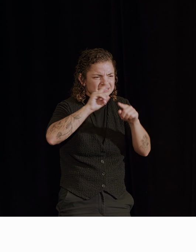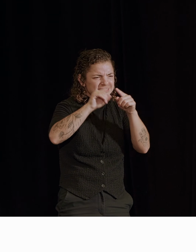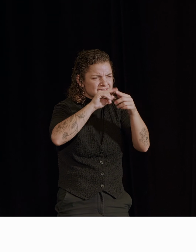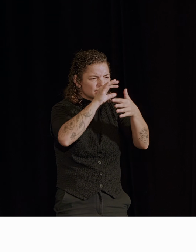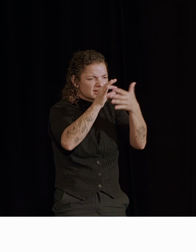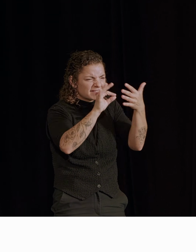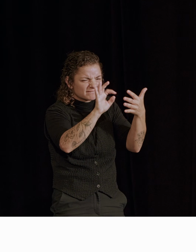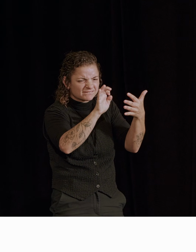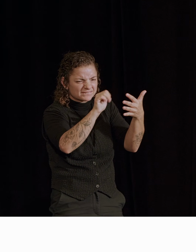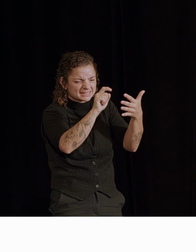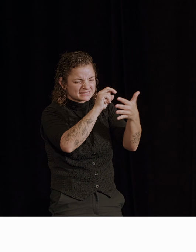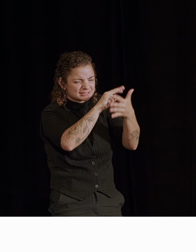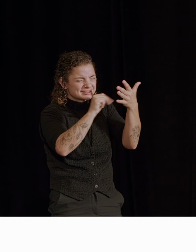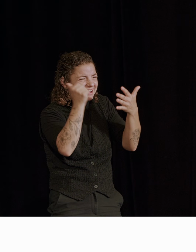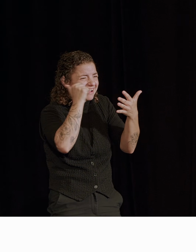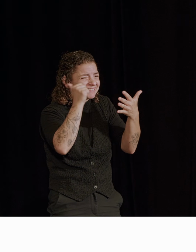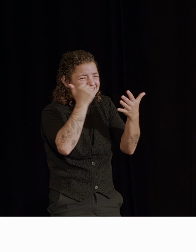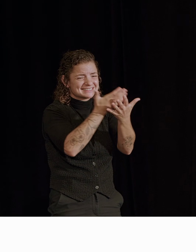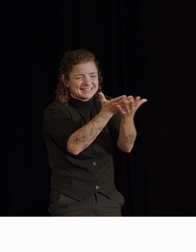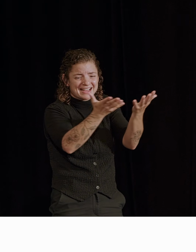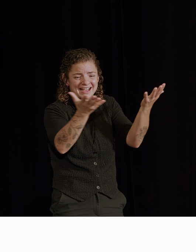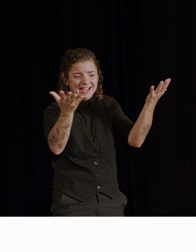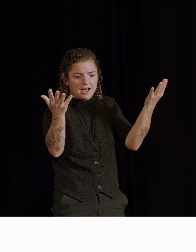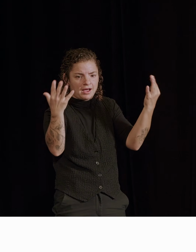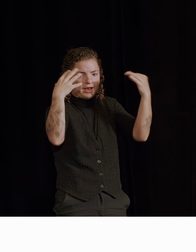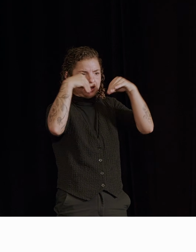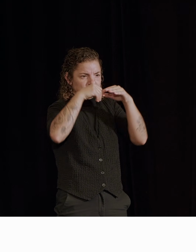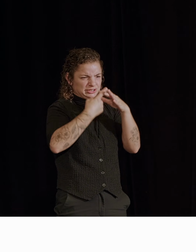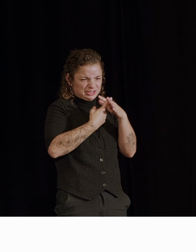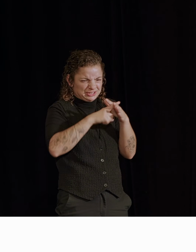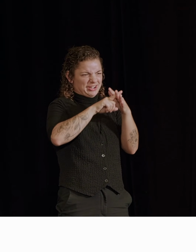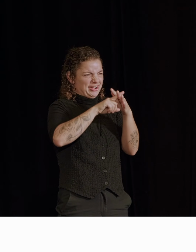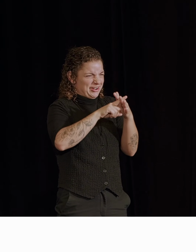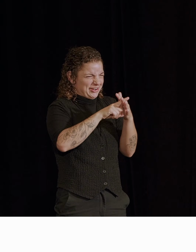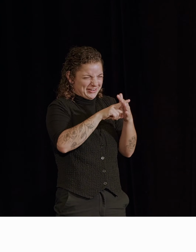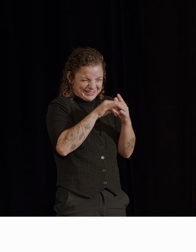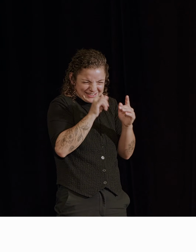And I feel very proud of this story because even though